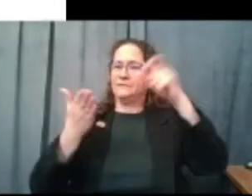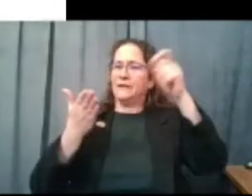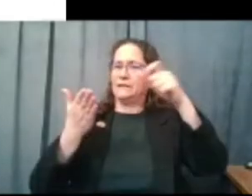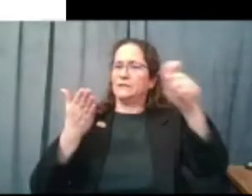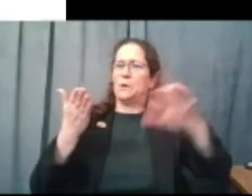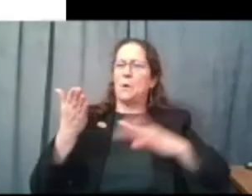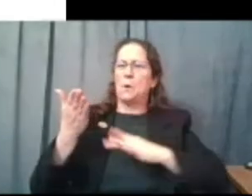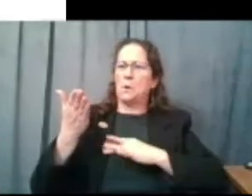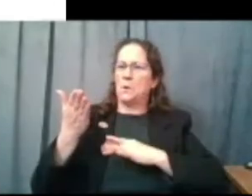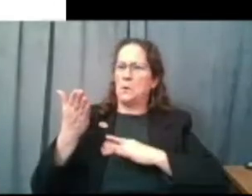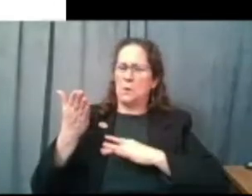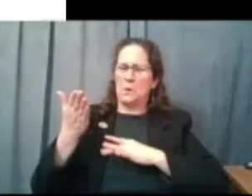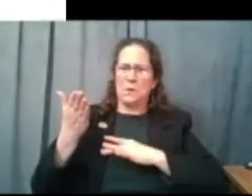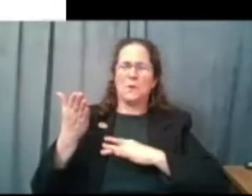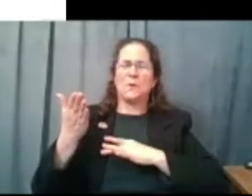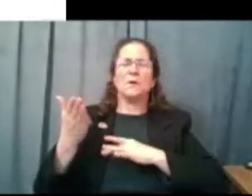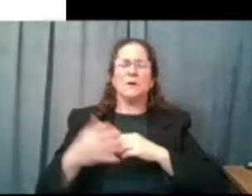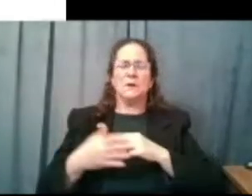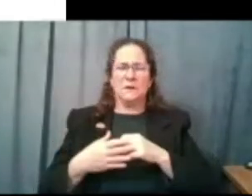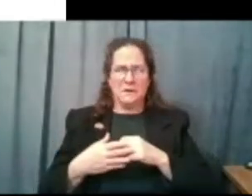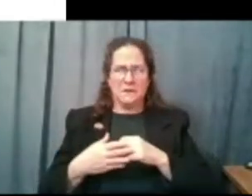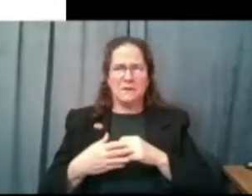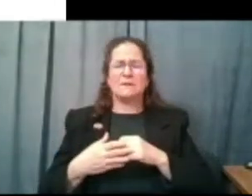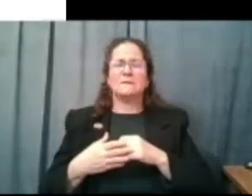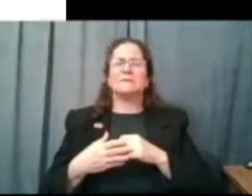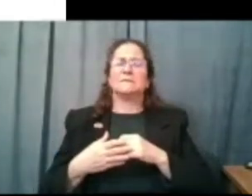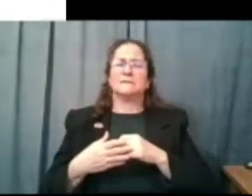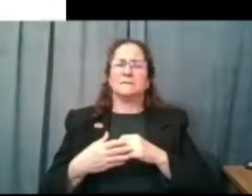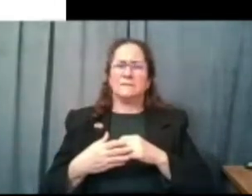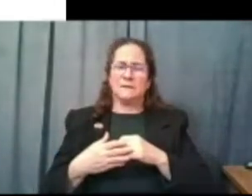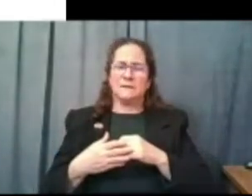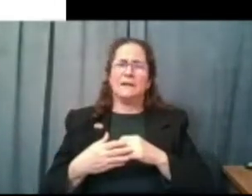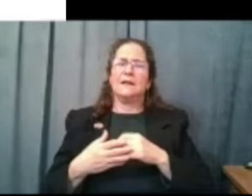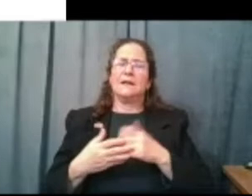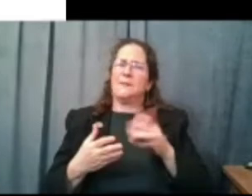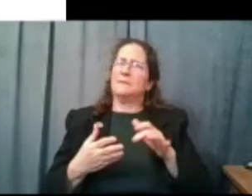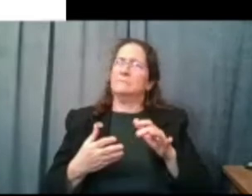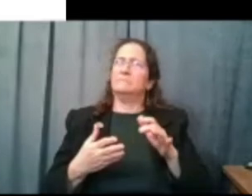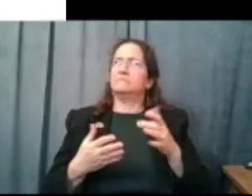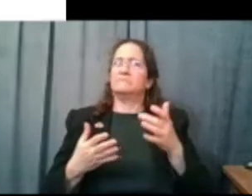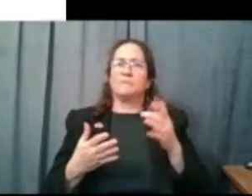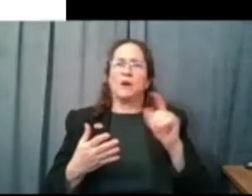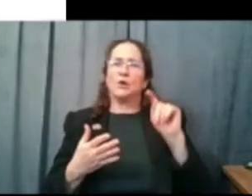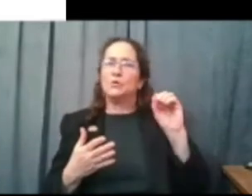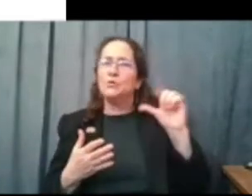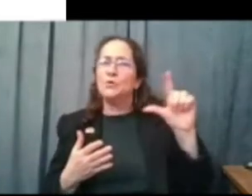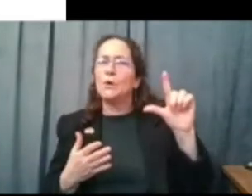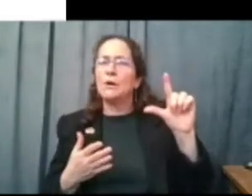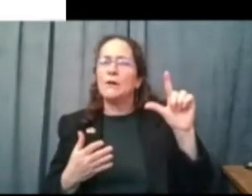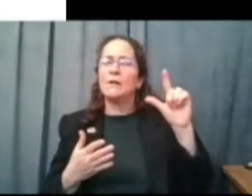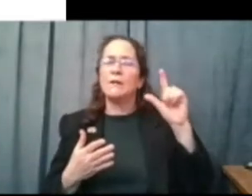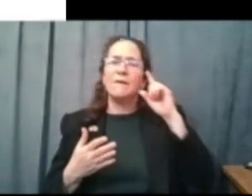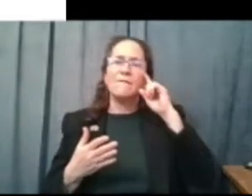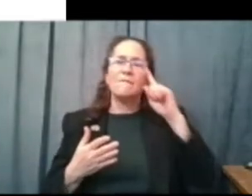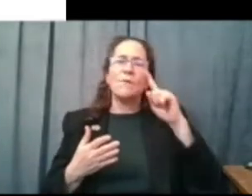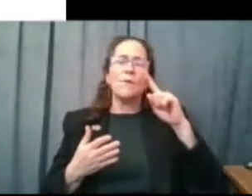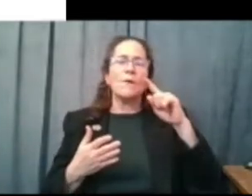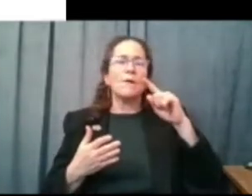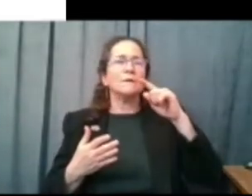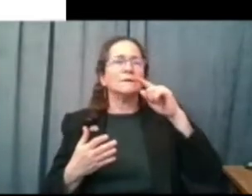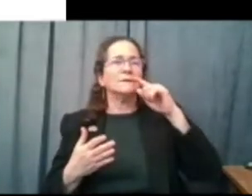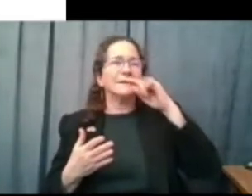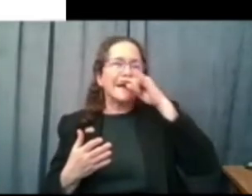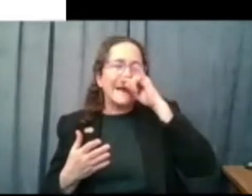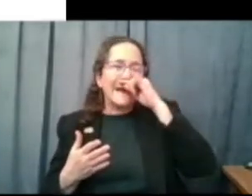a great option or tool for kids that maybe have some attention